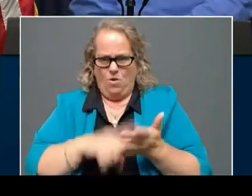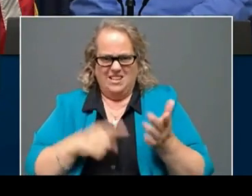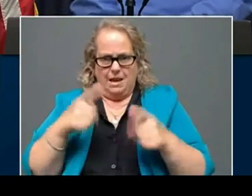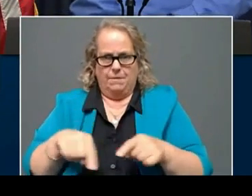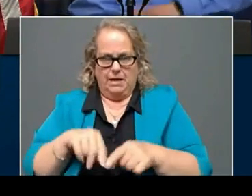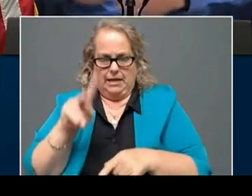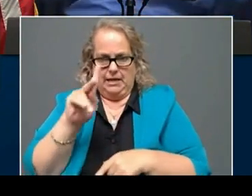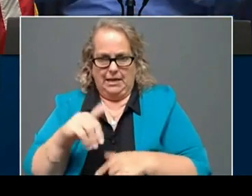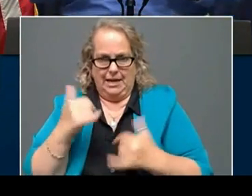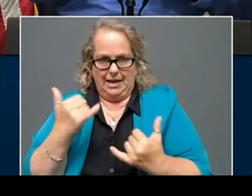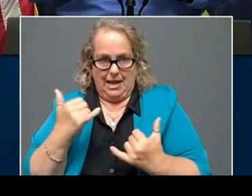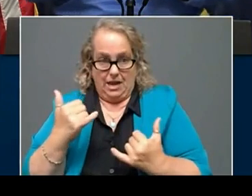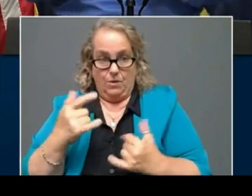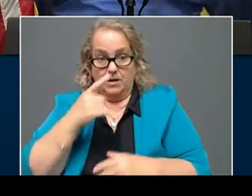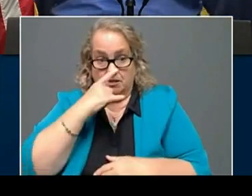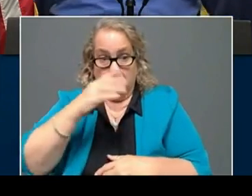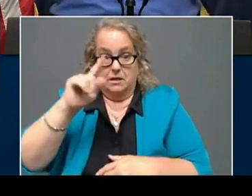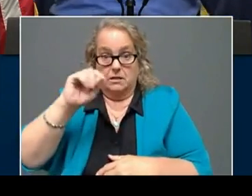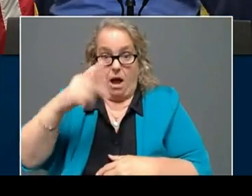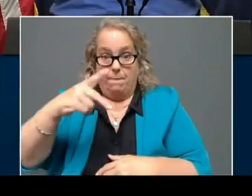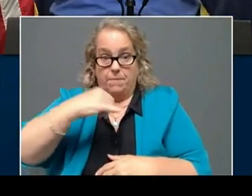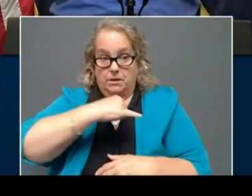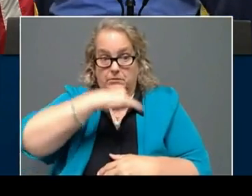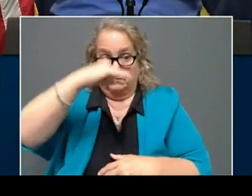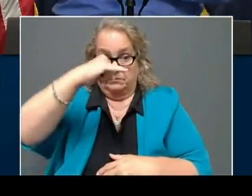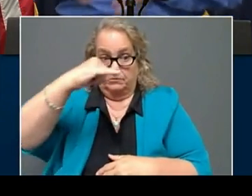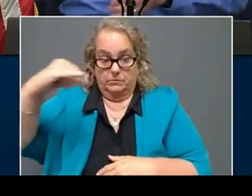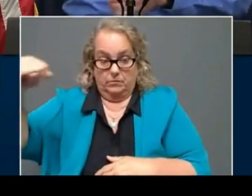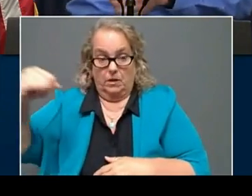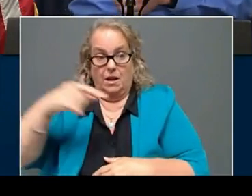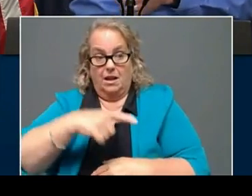across the top is the vaccination rate at the start of the calendar month. So